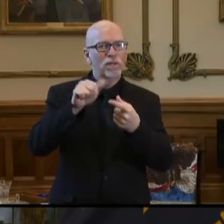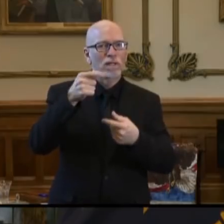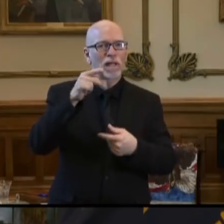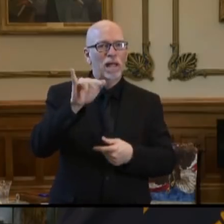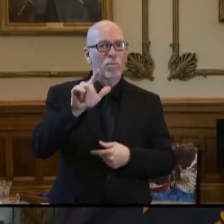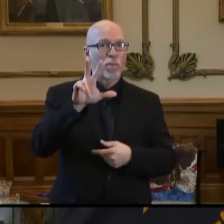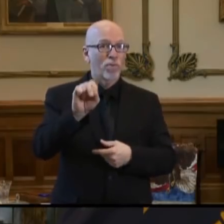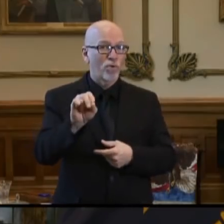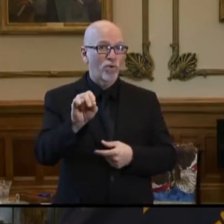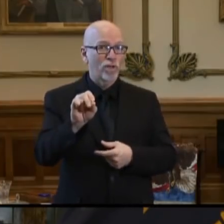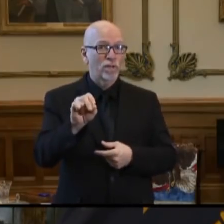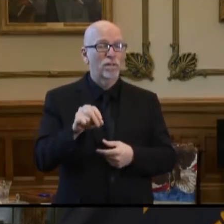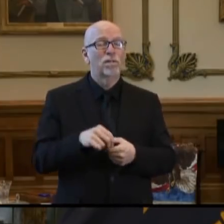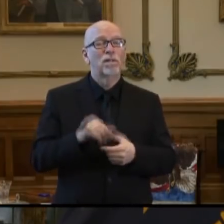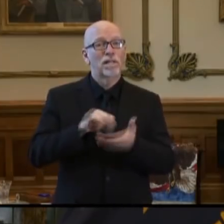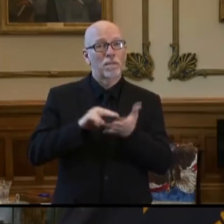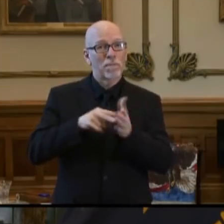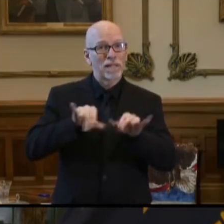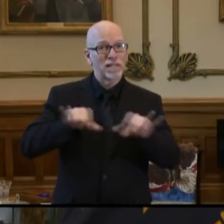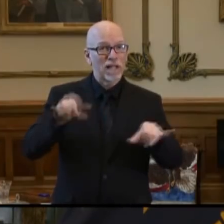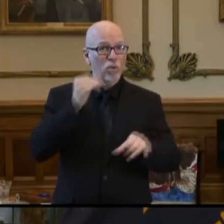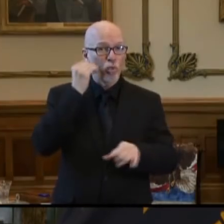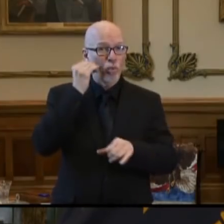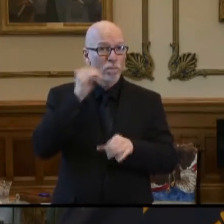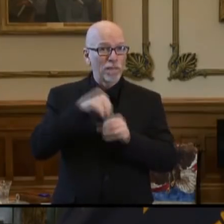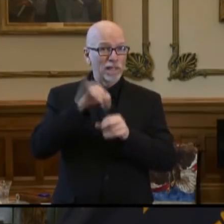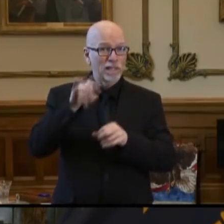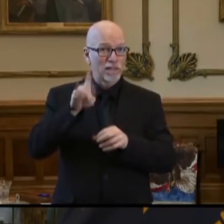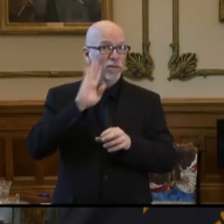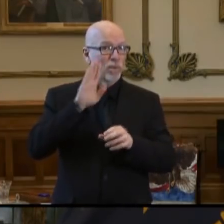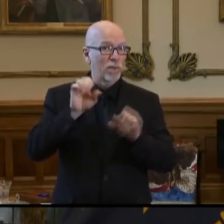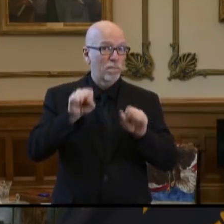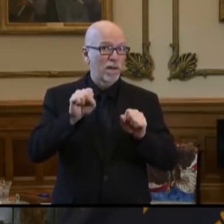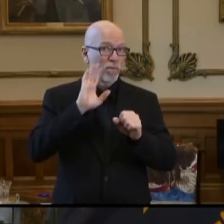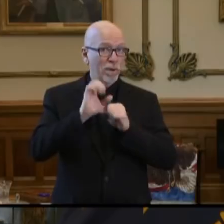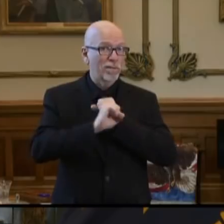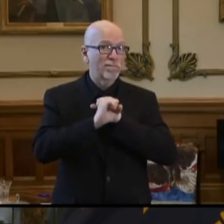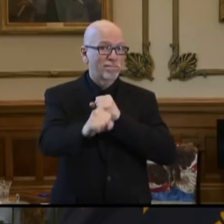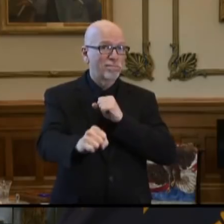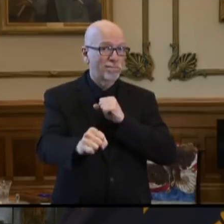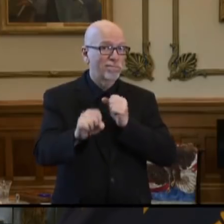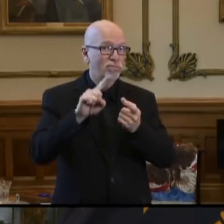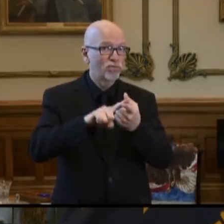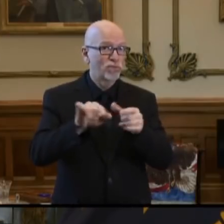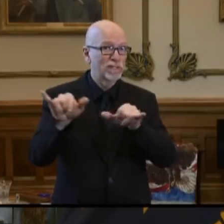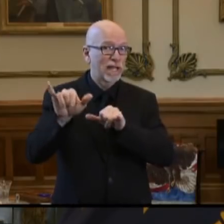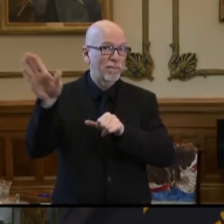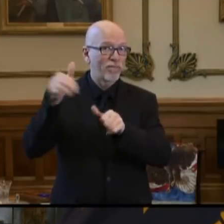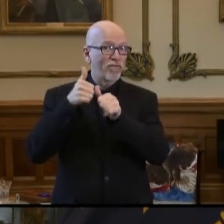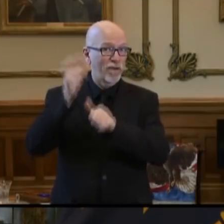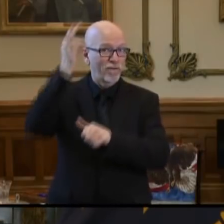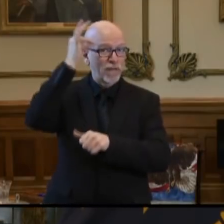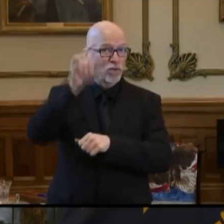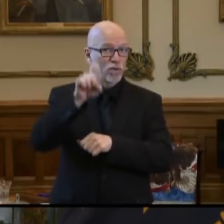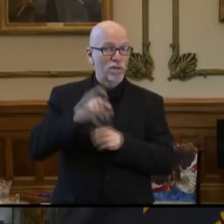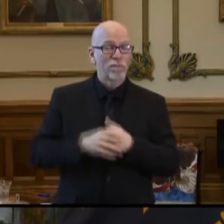YESTERDAY ARE SUGGESTING THAT SOCIAL DISTANCING SHOULD BE KEPT UNTIL APRIL 30. WOULD THAT MEAN THAT THE STAY AT HOME